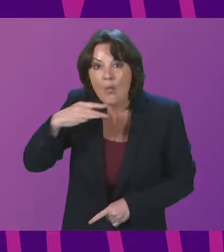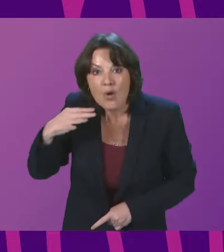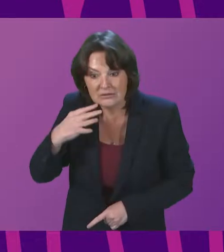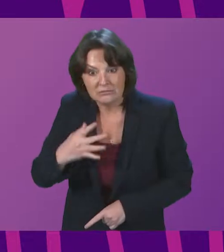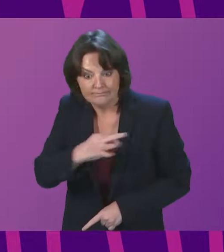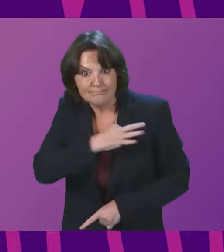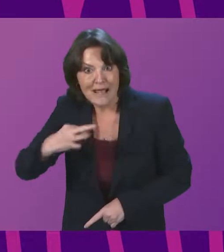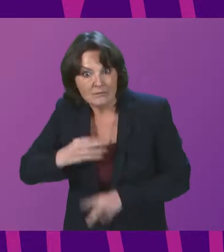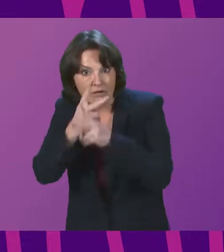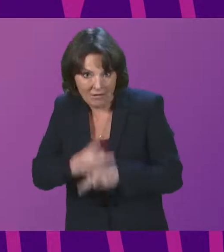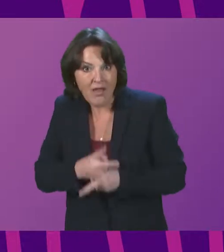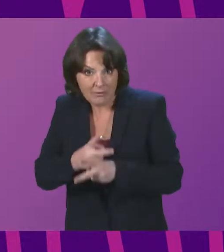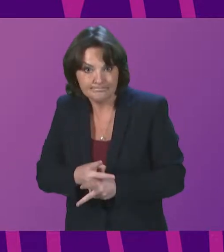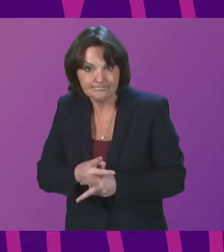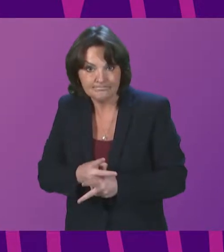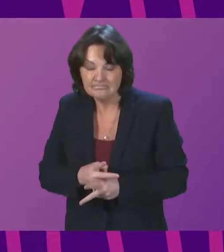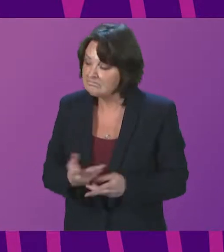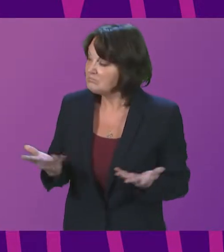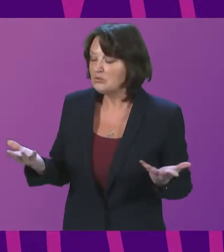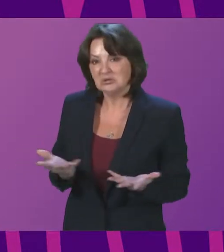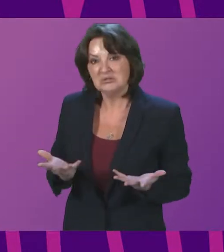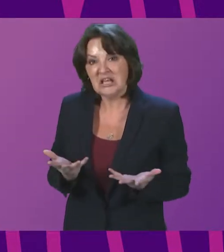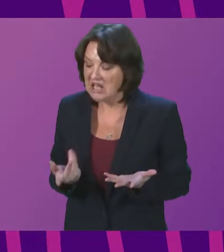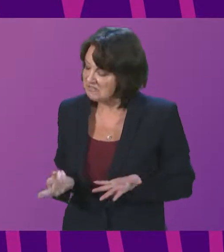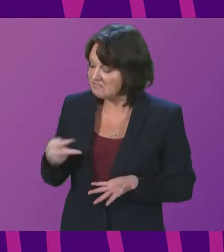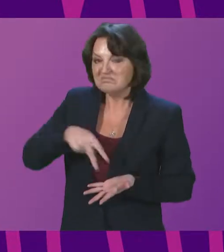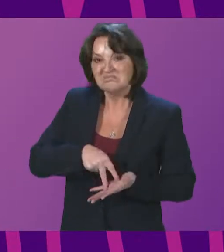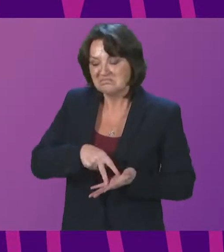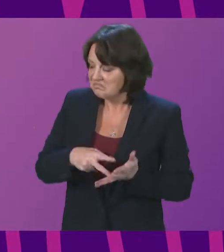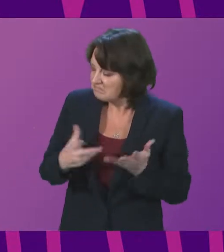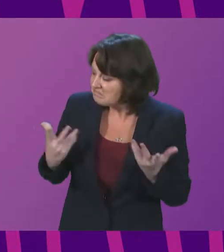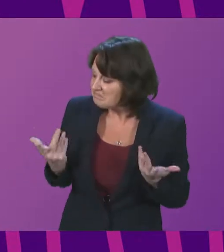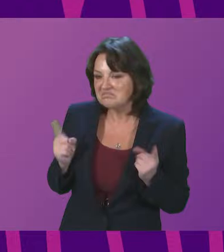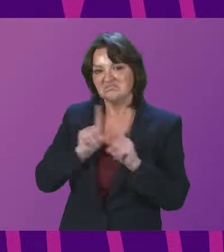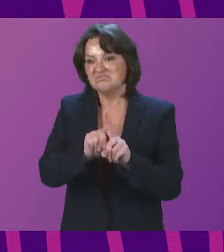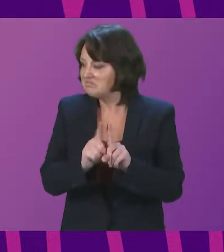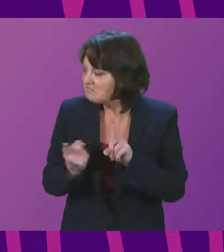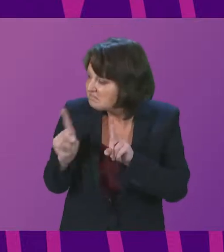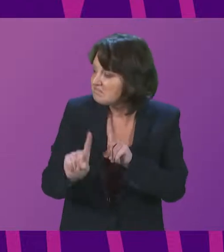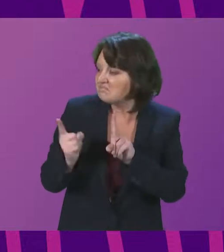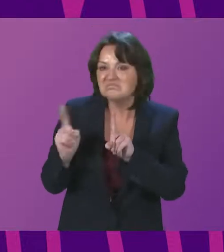Today, I will stand with fellow party leaders to show our support for the Disasters Emergency Committee’s Ukraine appeal.